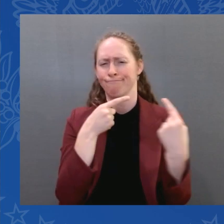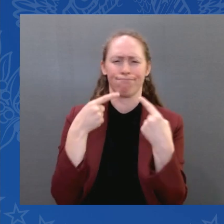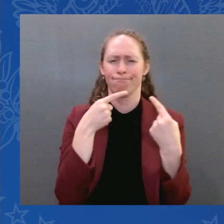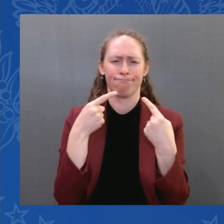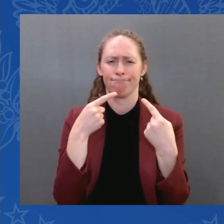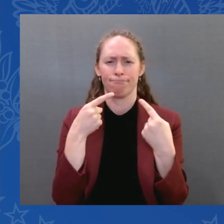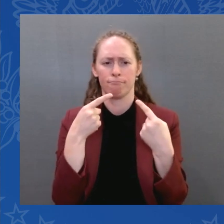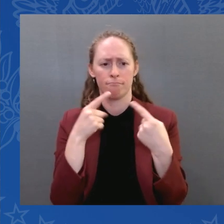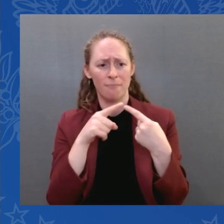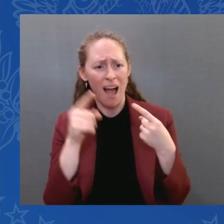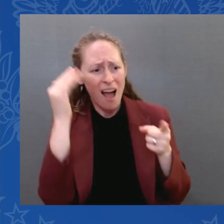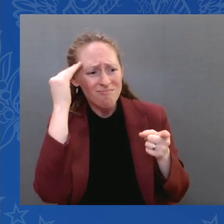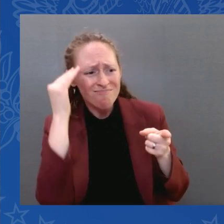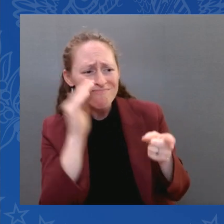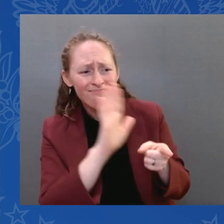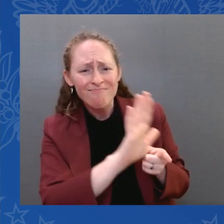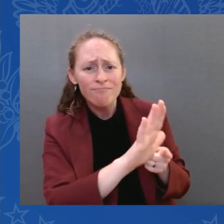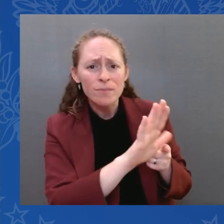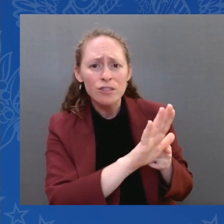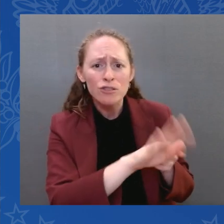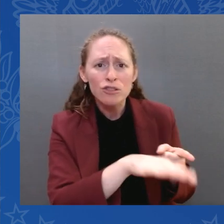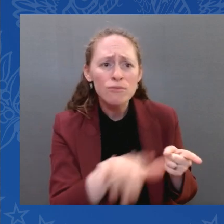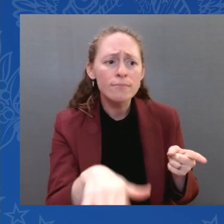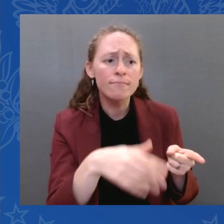because you see through the humanity and it changes things.